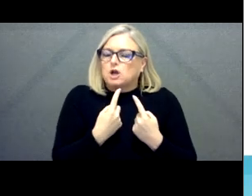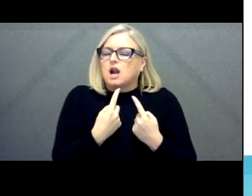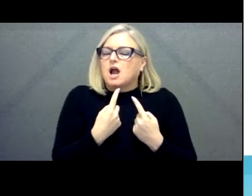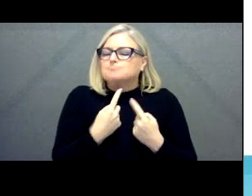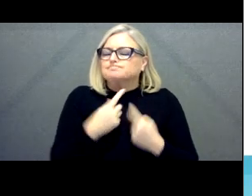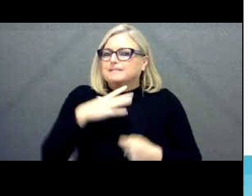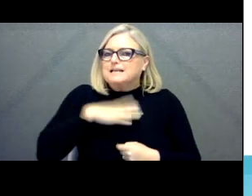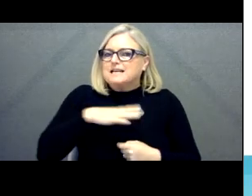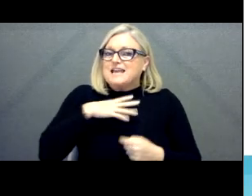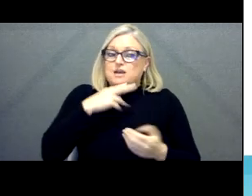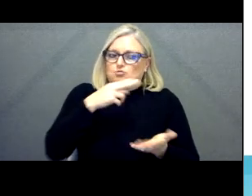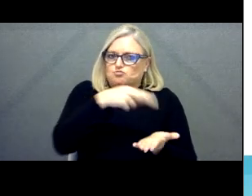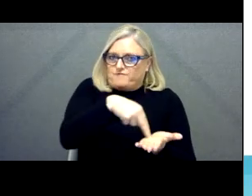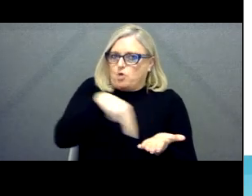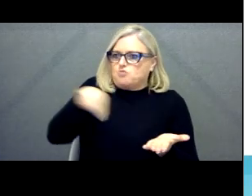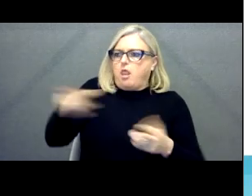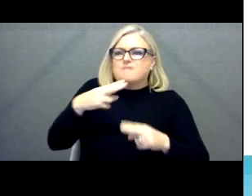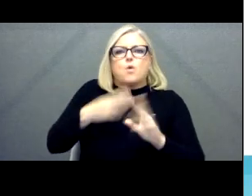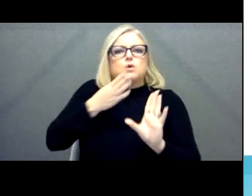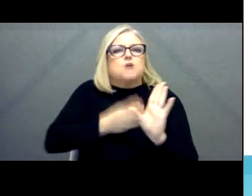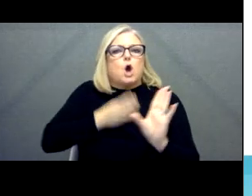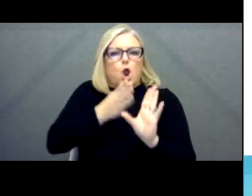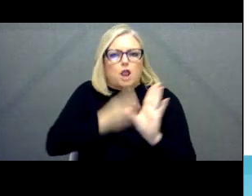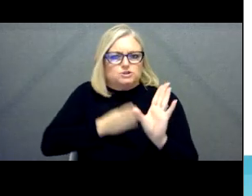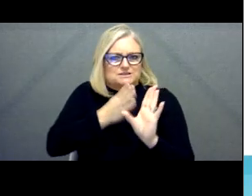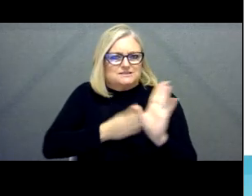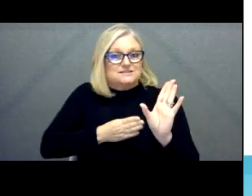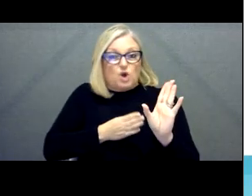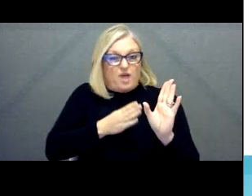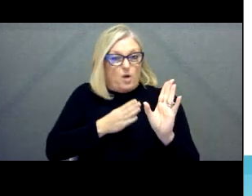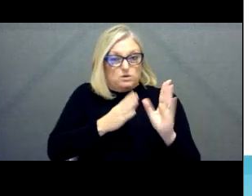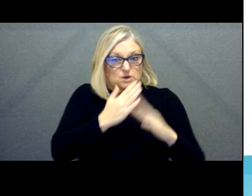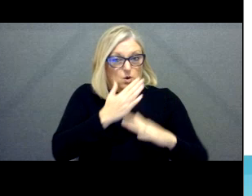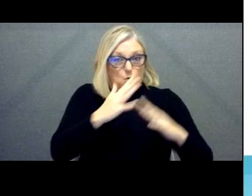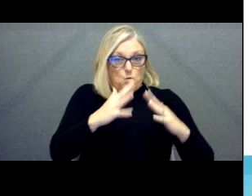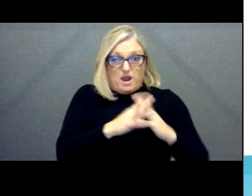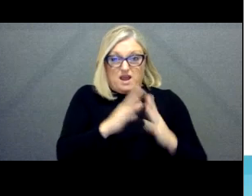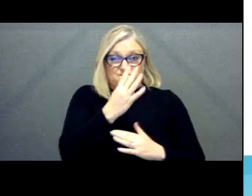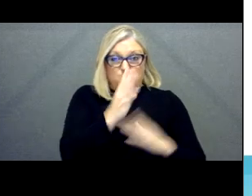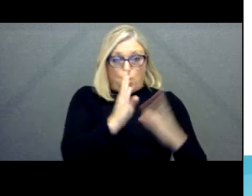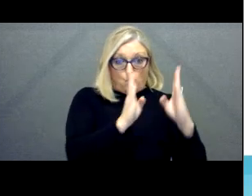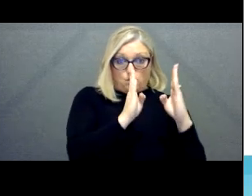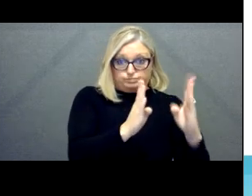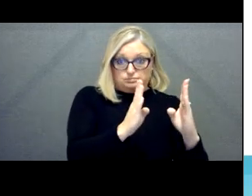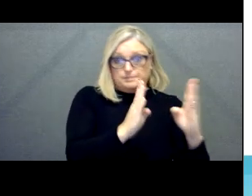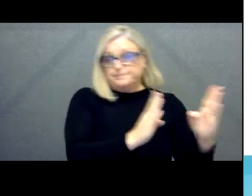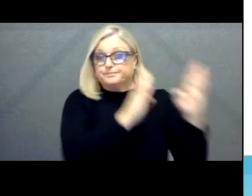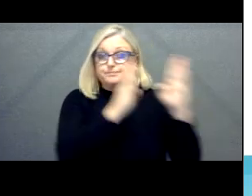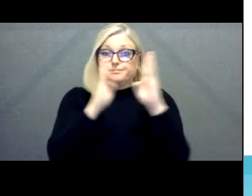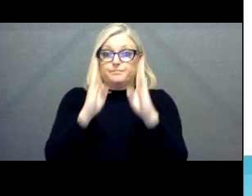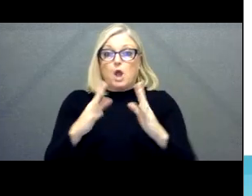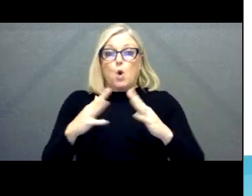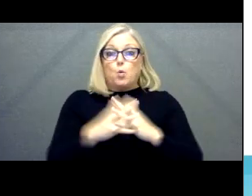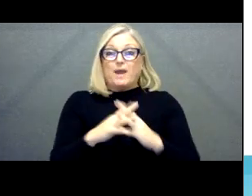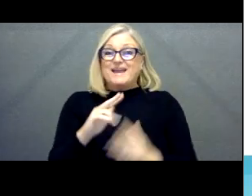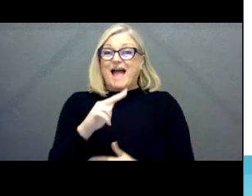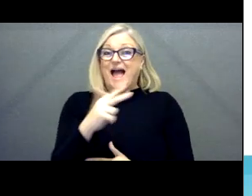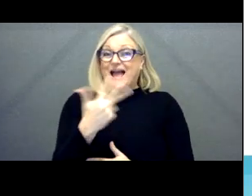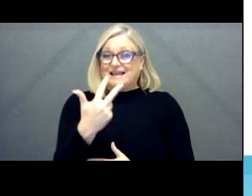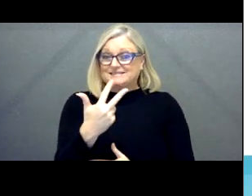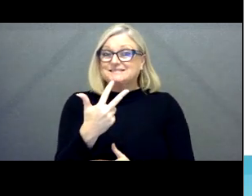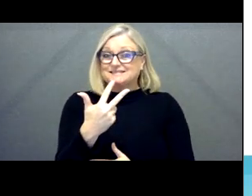that referral by week four um at week eight so his second progress report uh we continued with